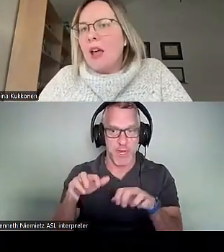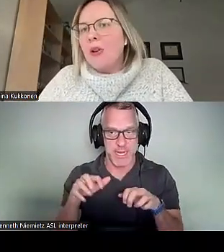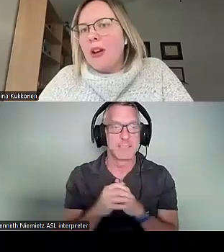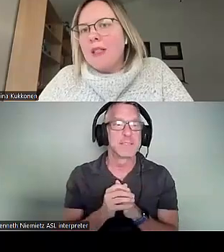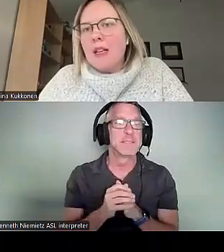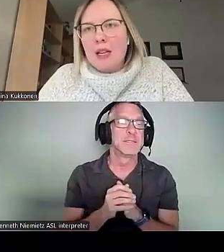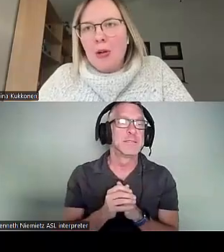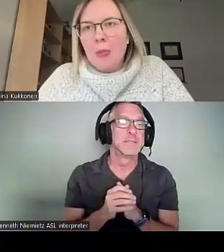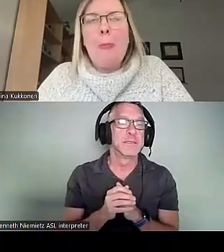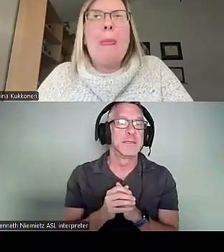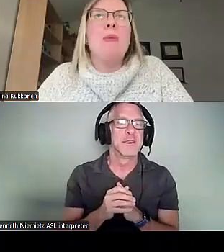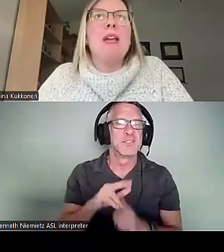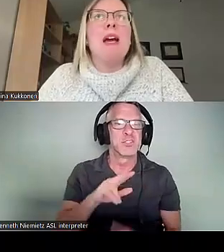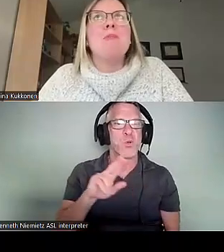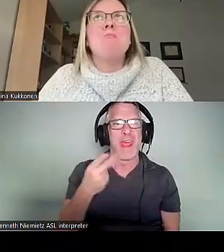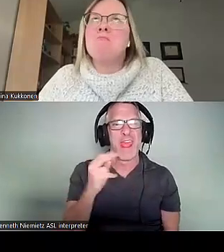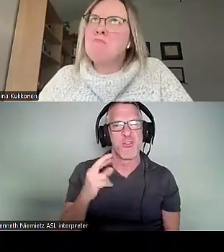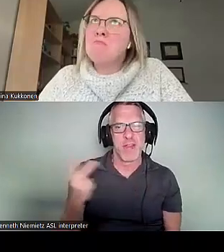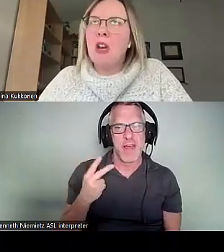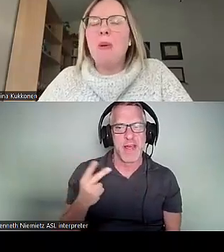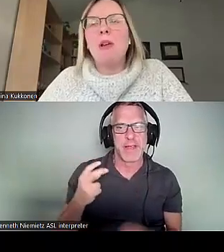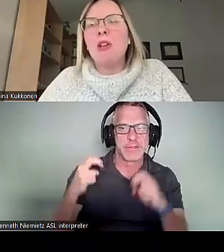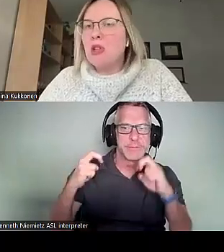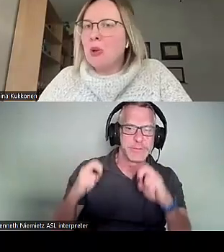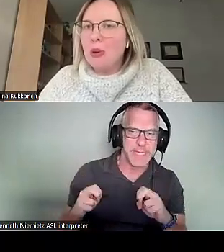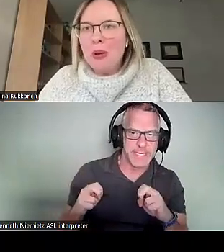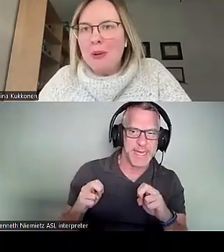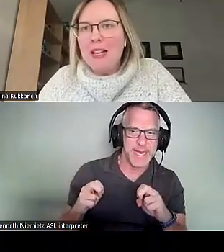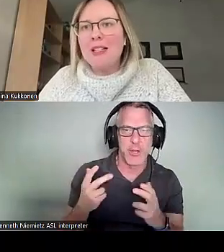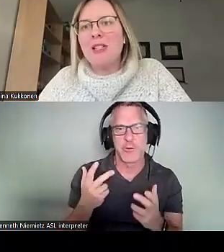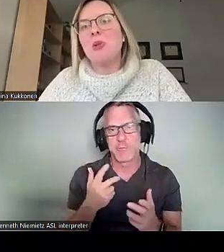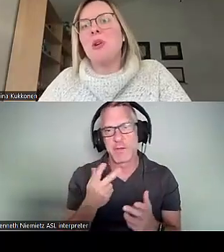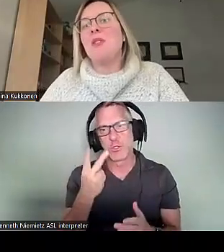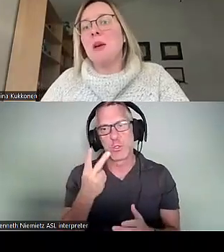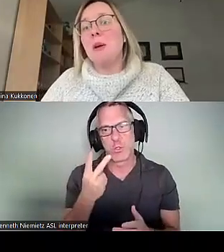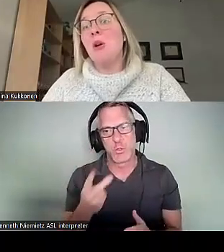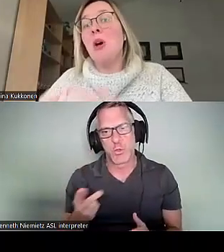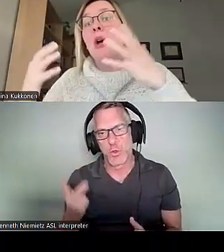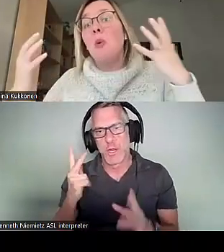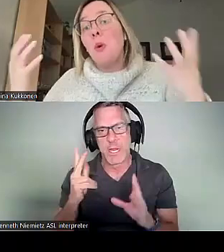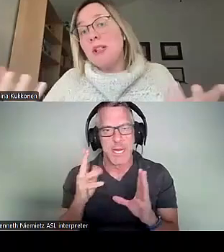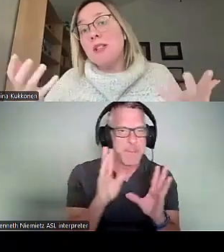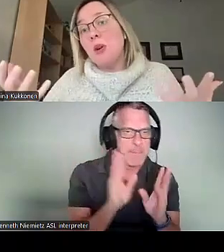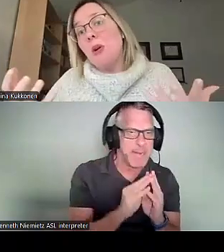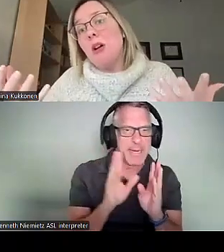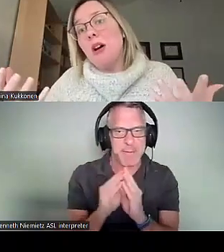Heather and I sat down and we had maybe two or three meetings to think about what is the goal